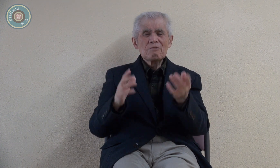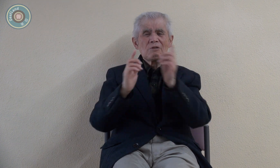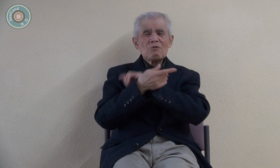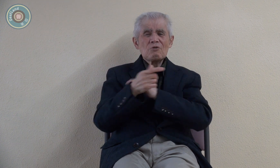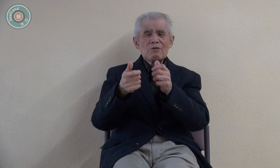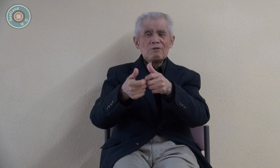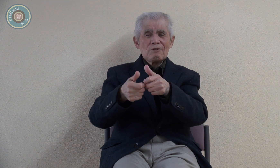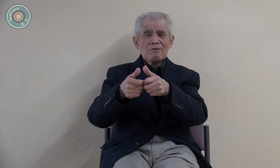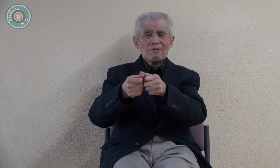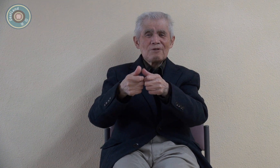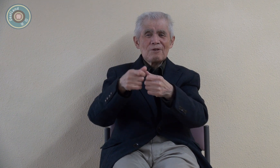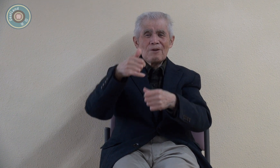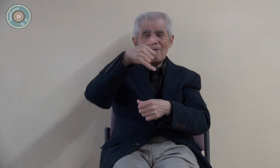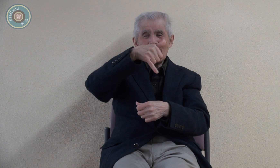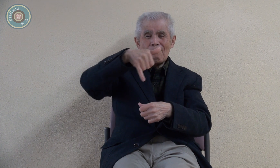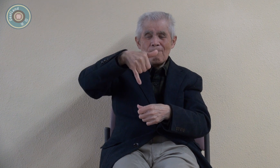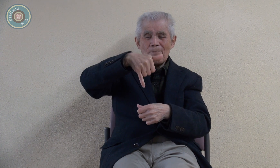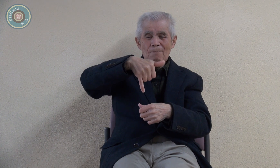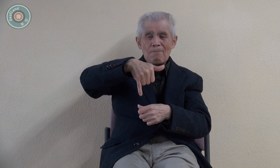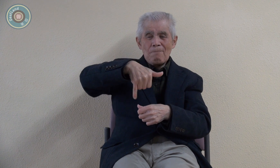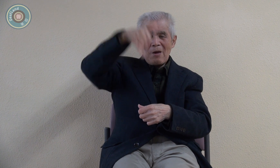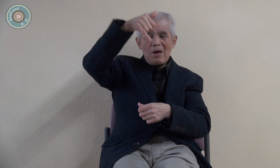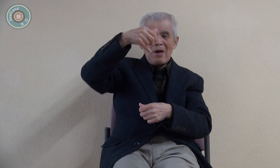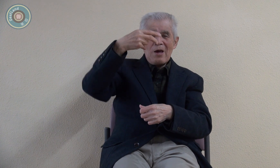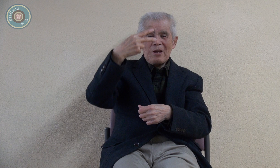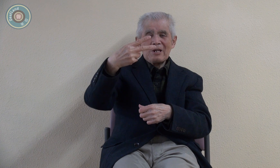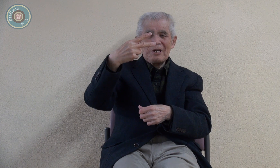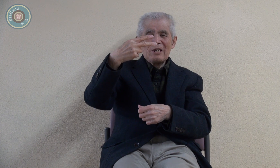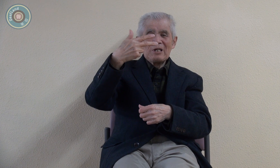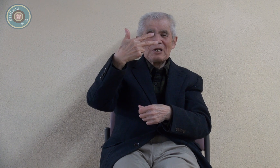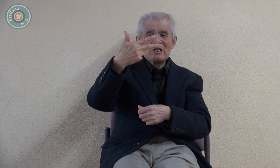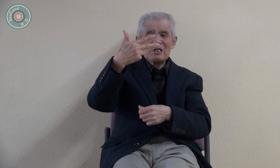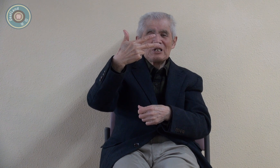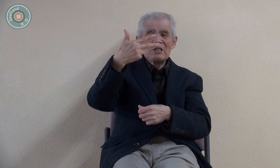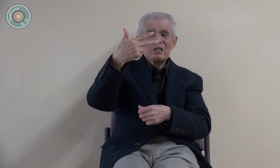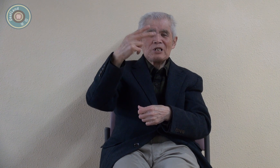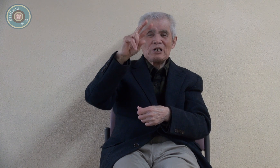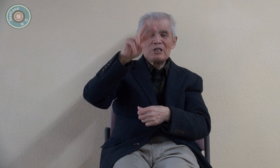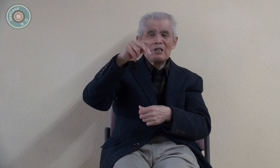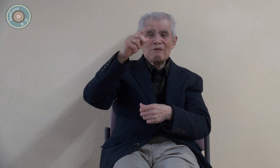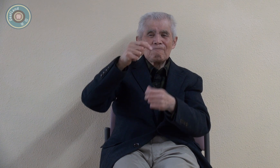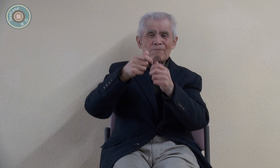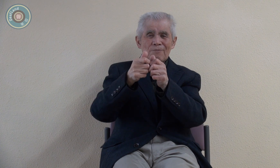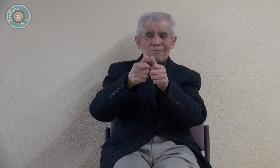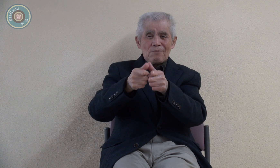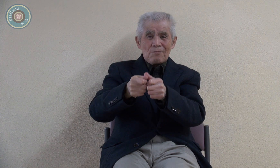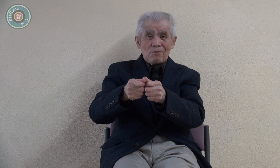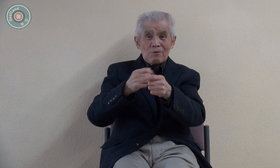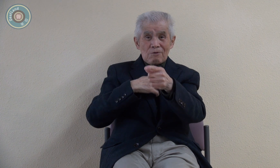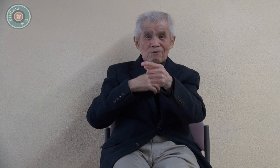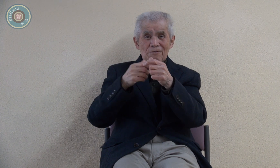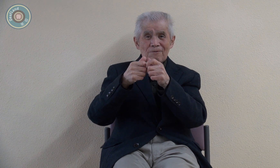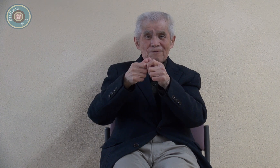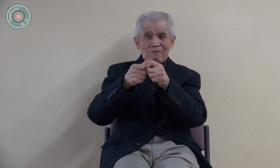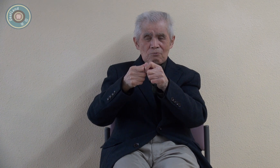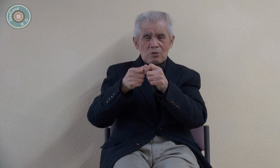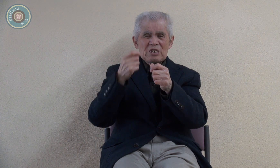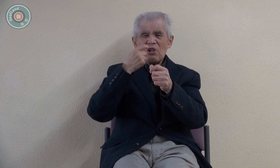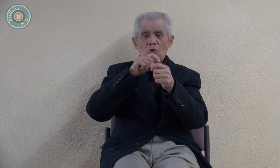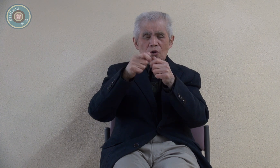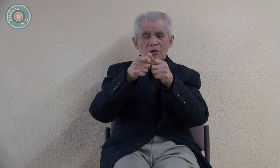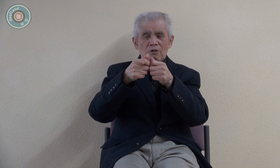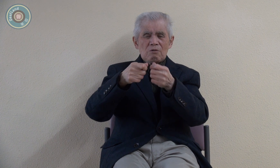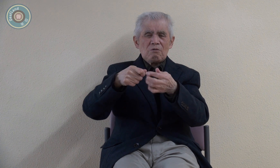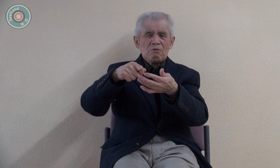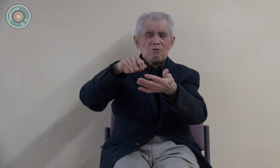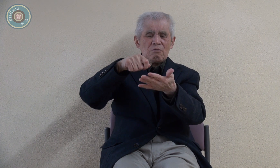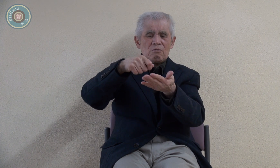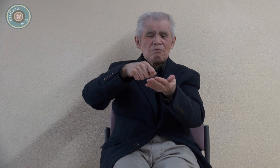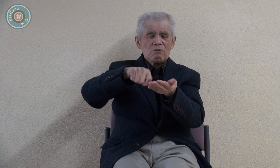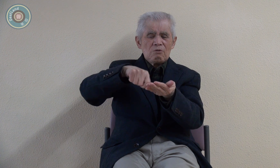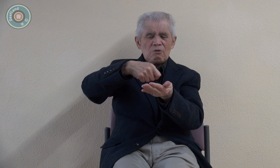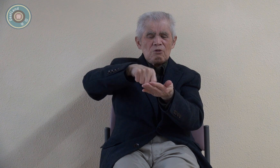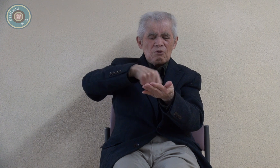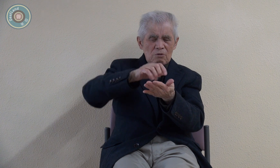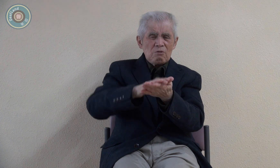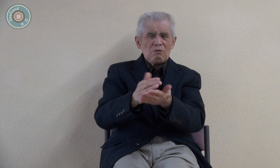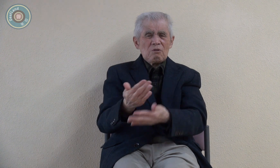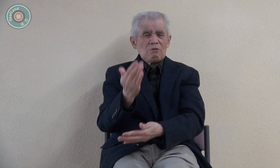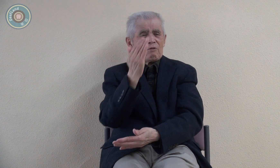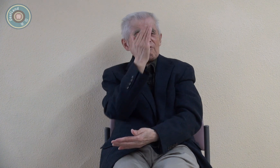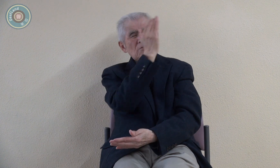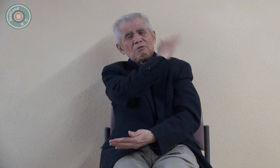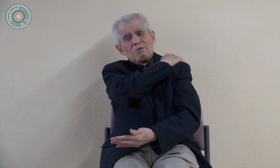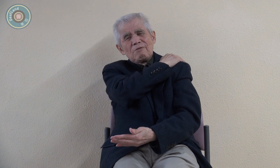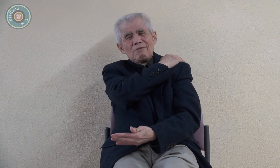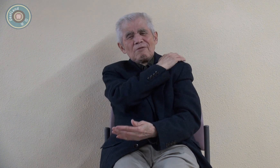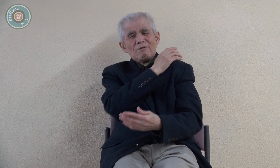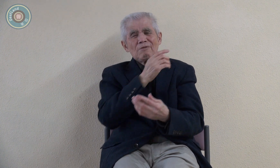I was given a penicillin (antibiotic) ointment for the wound